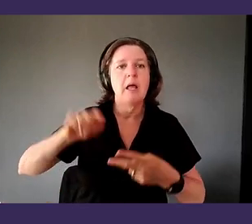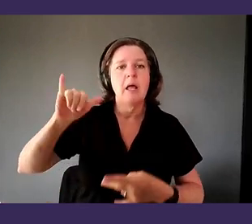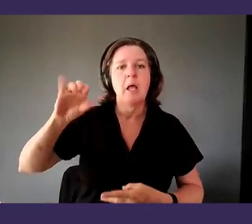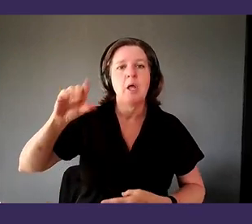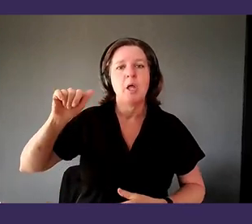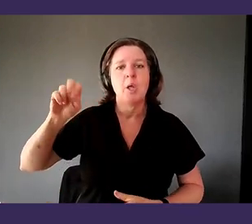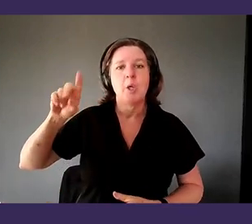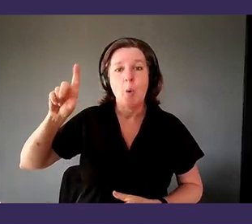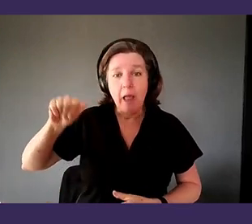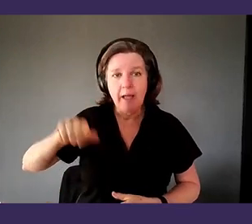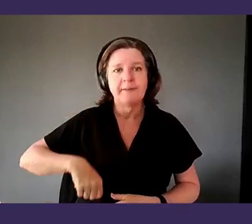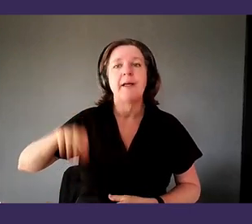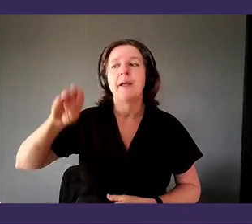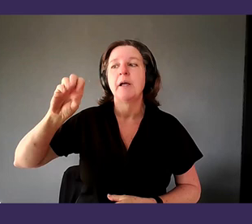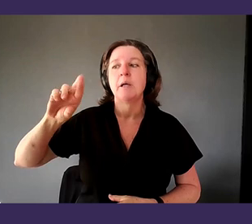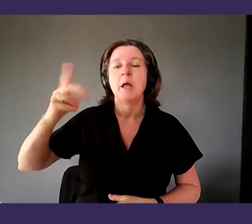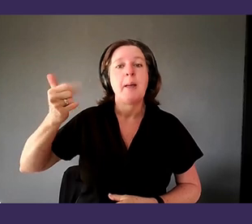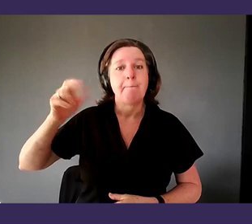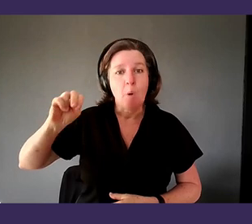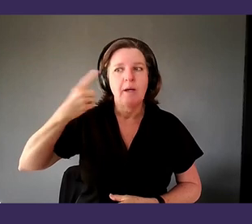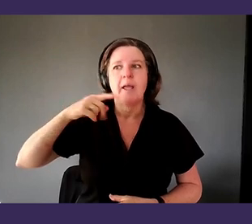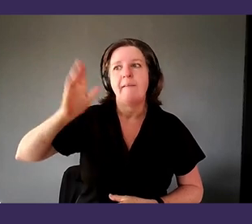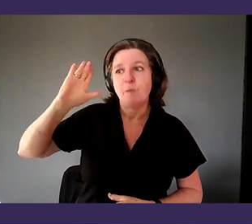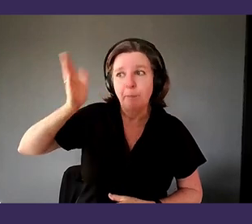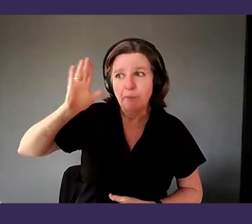for presenting and speaking to everyone today.